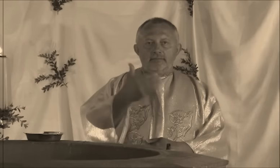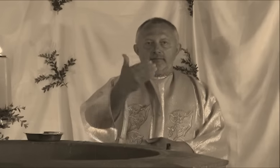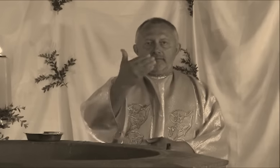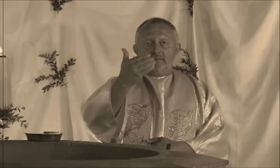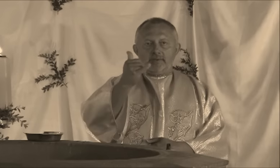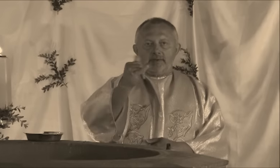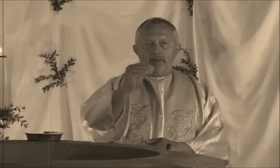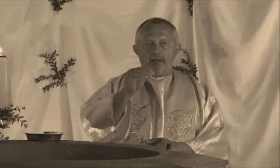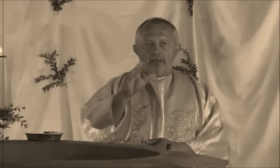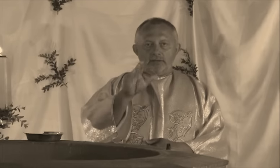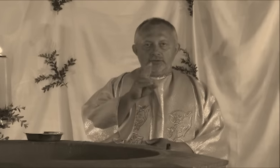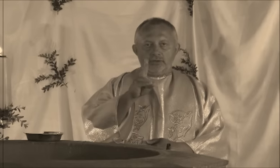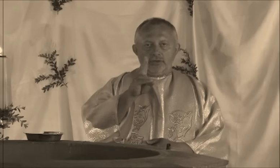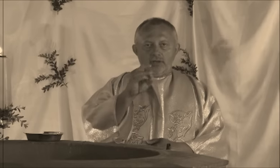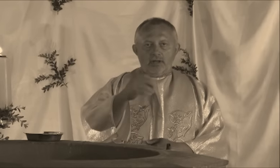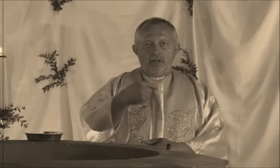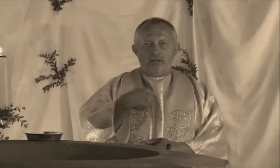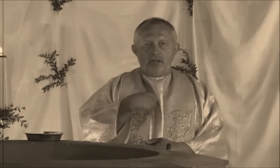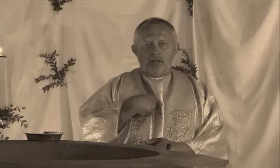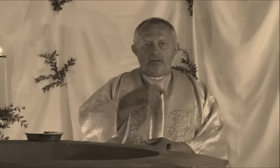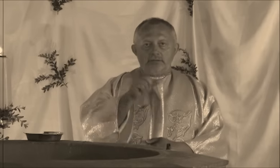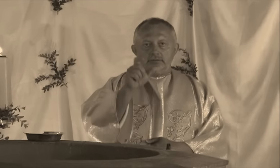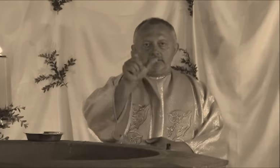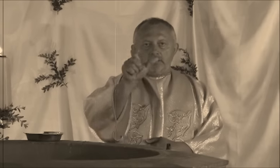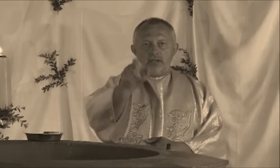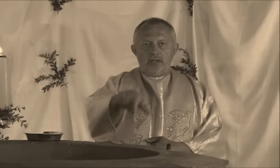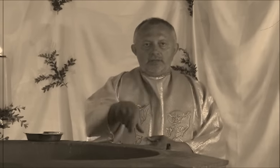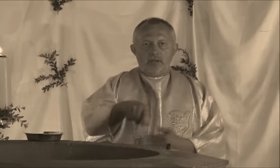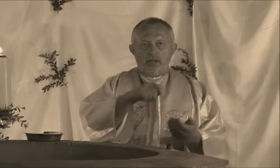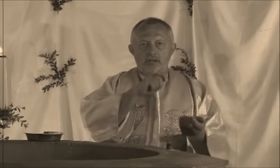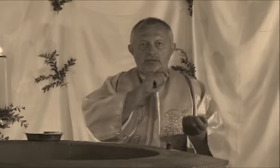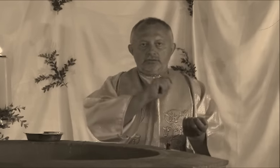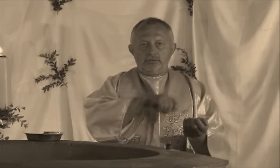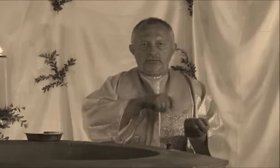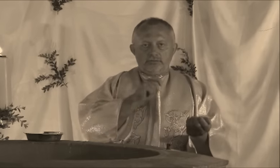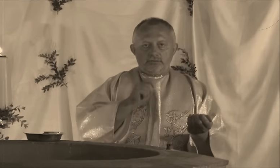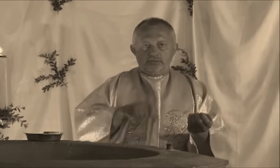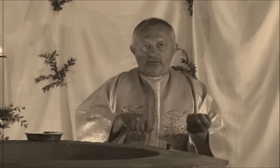Mieszko, I baptise you